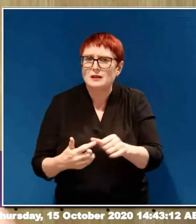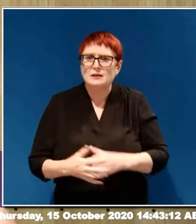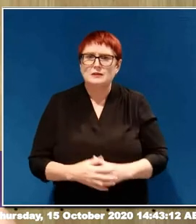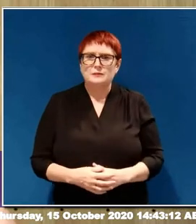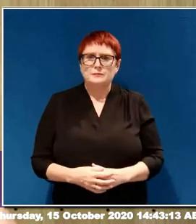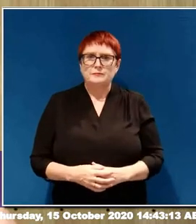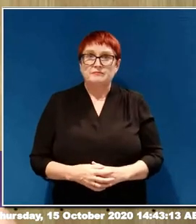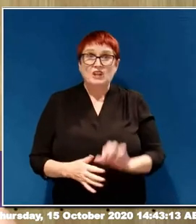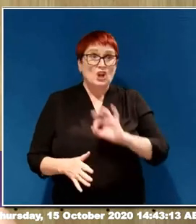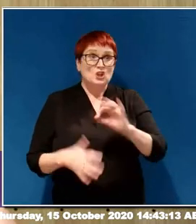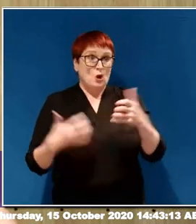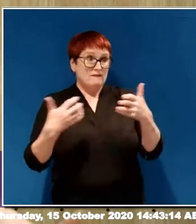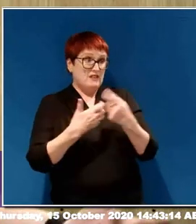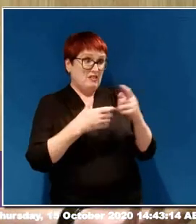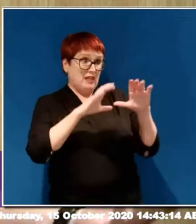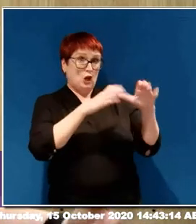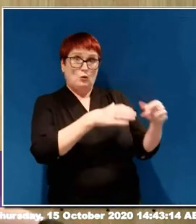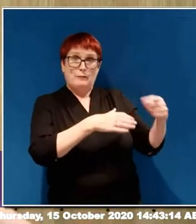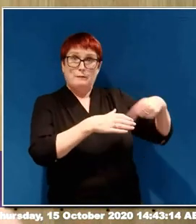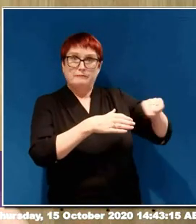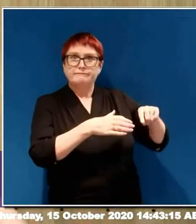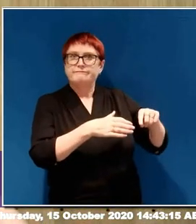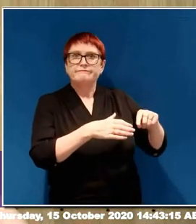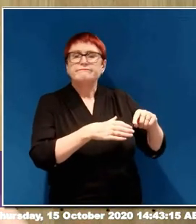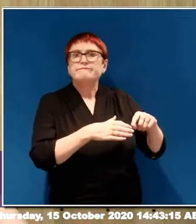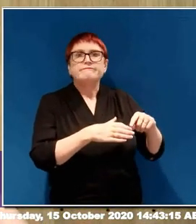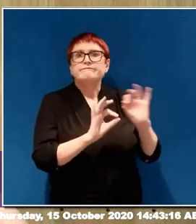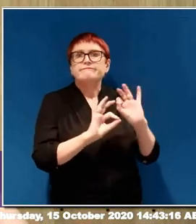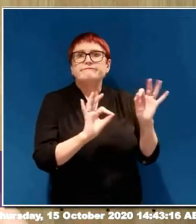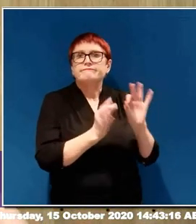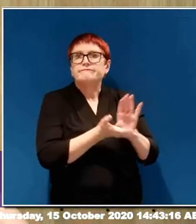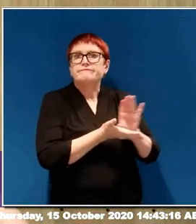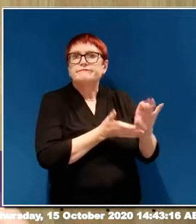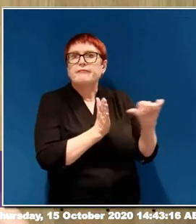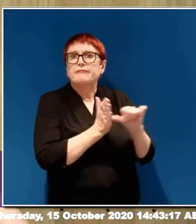funding and then you were sort of left. OK.